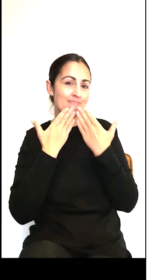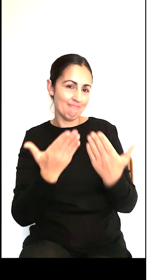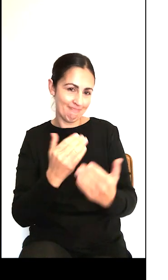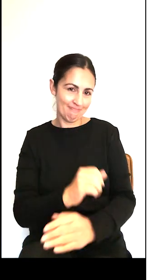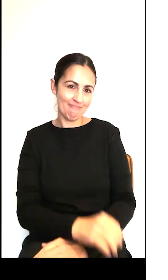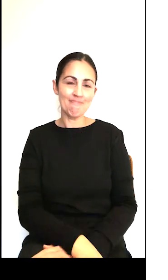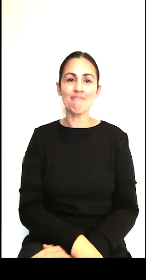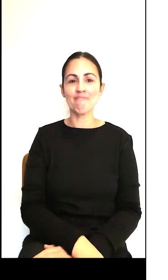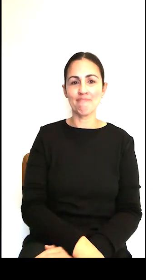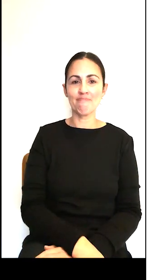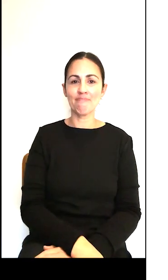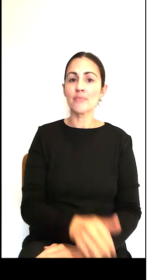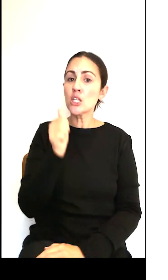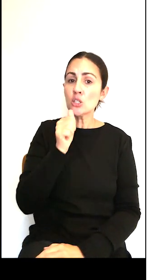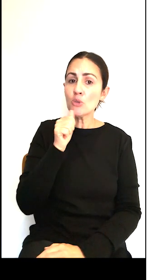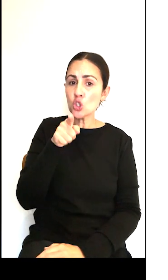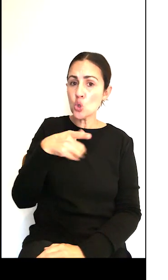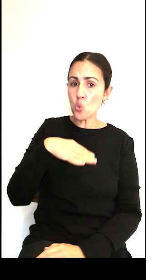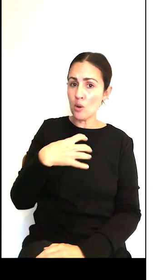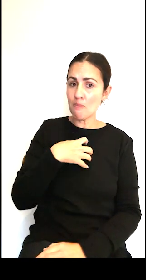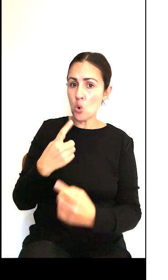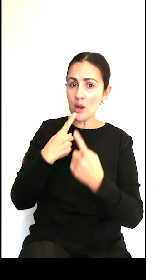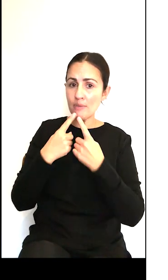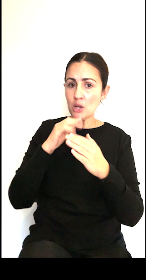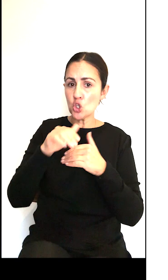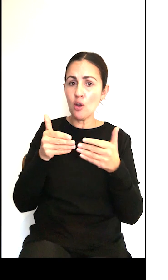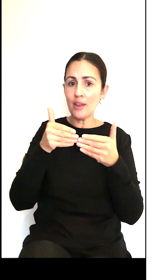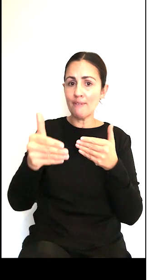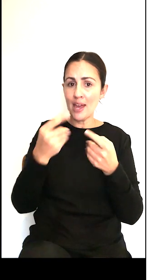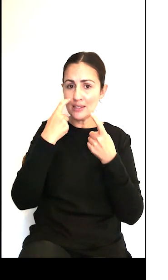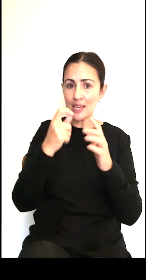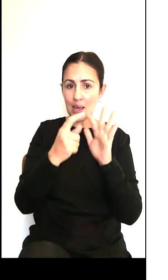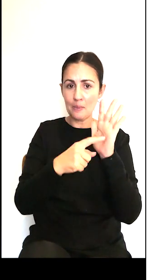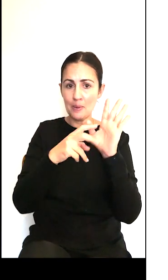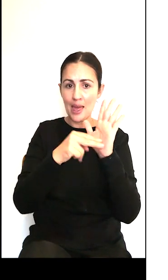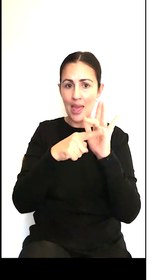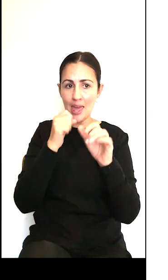So if you would like more information on advance care planning in general, advance care planning for carers or My Health Record,